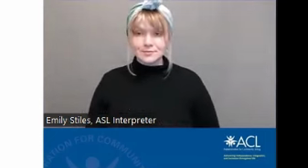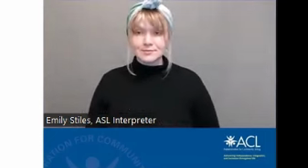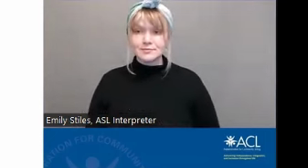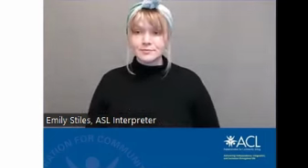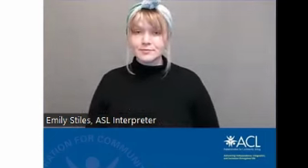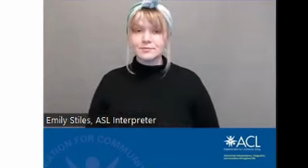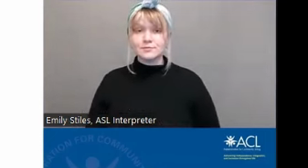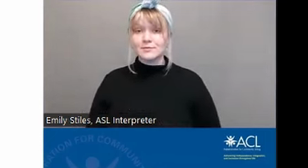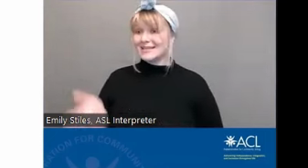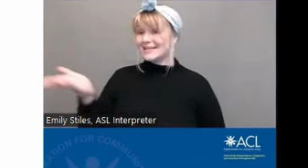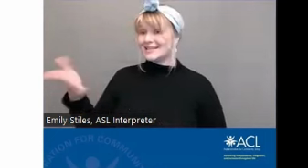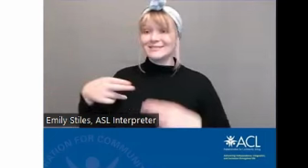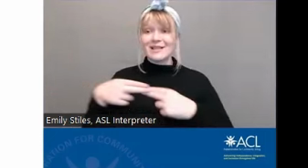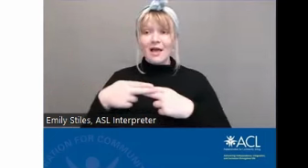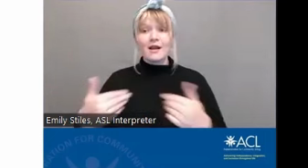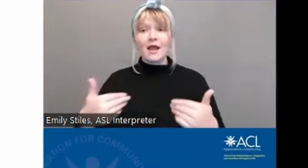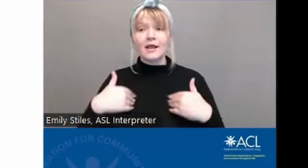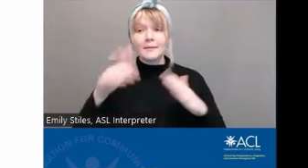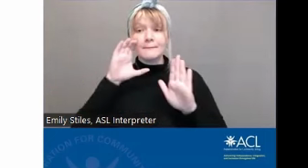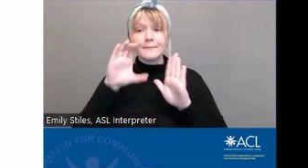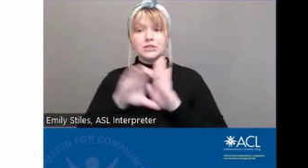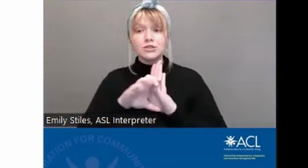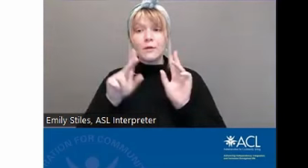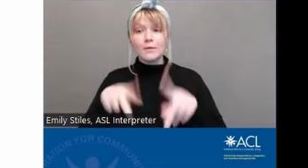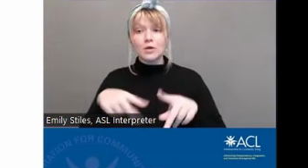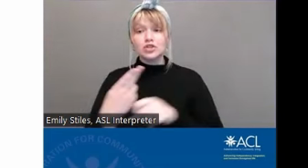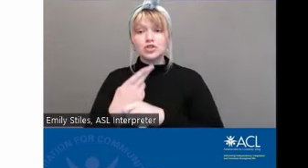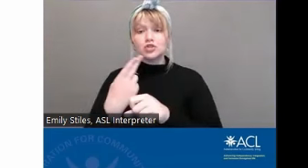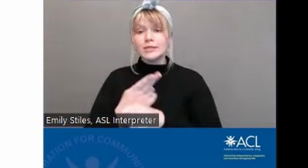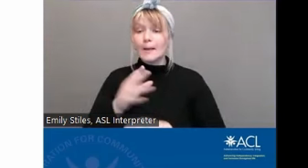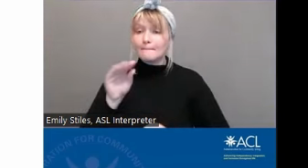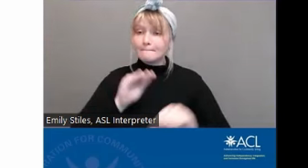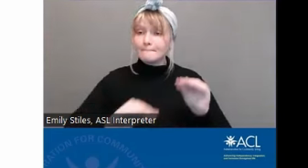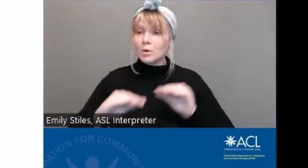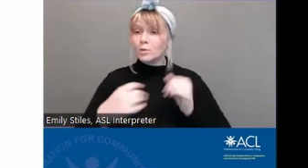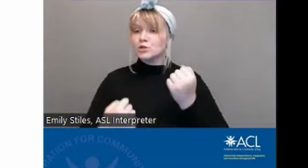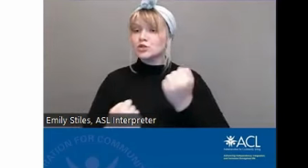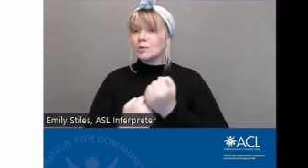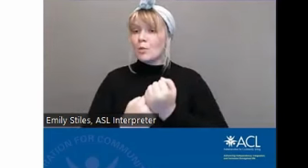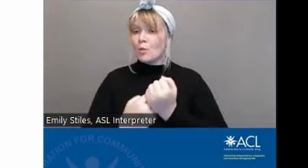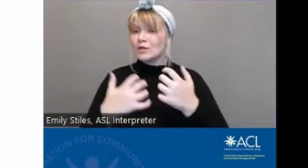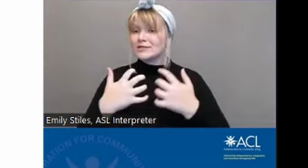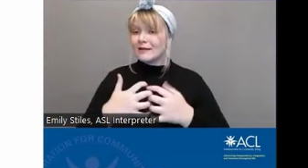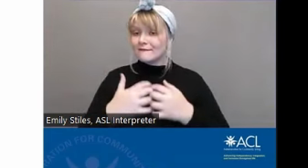This slide has a picture of a person using a mobile support device to safely enjoy gardening